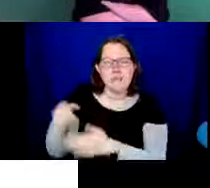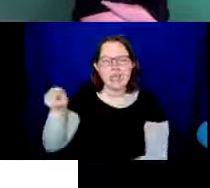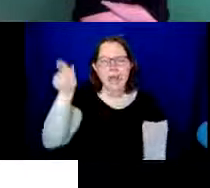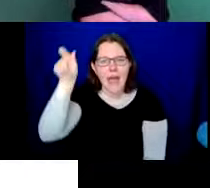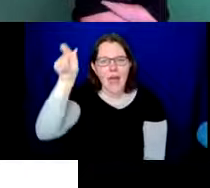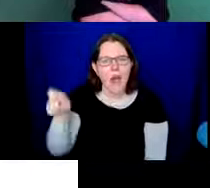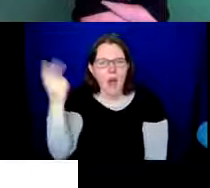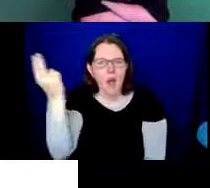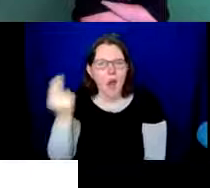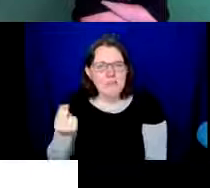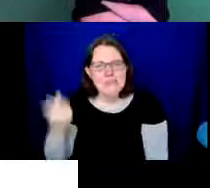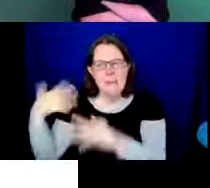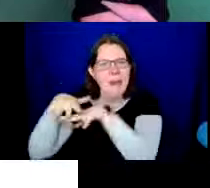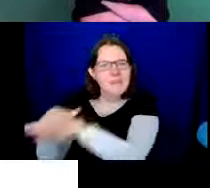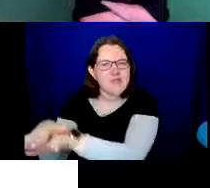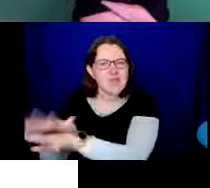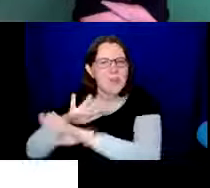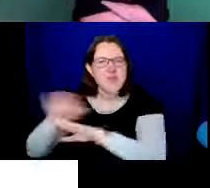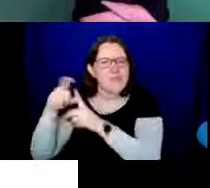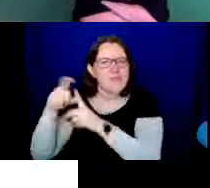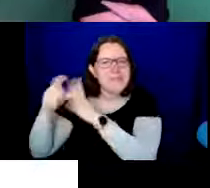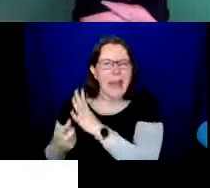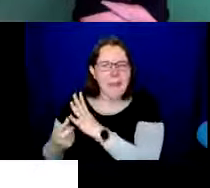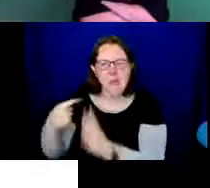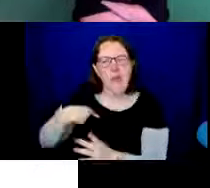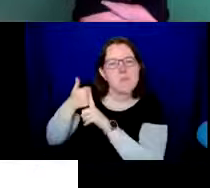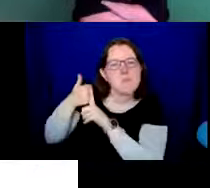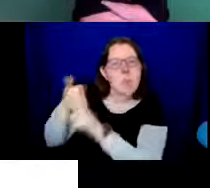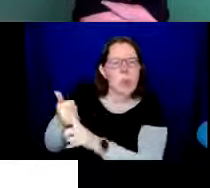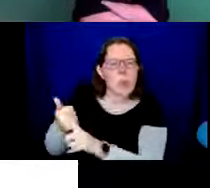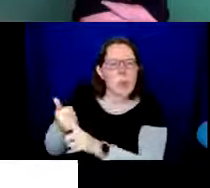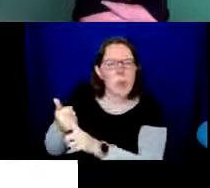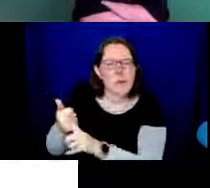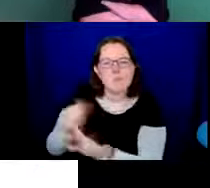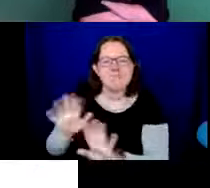and some people might feel well that doesn't seem right but i also think that if